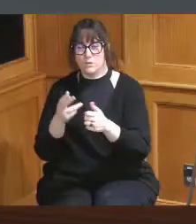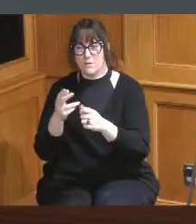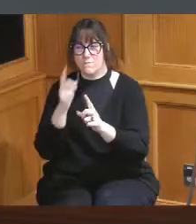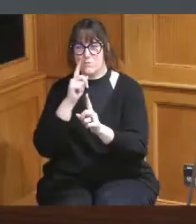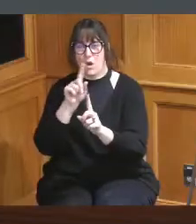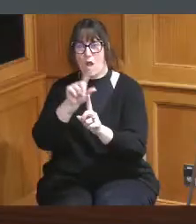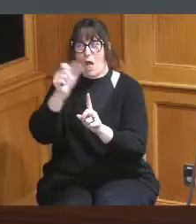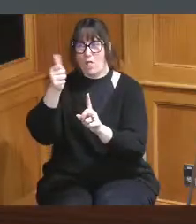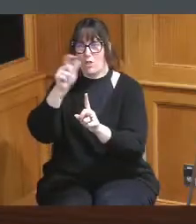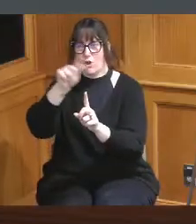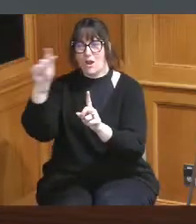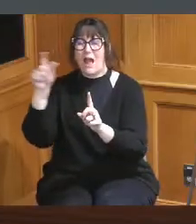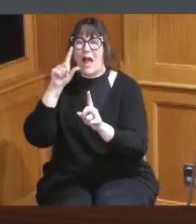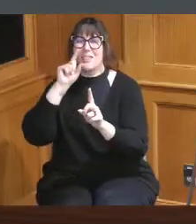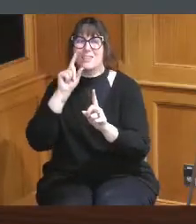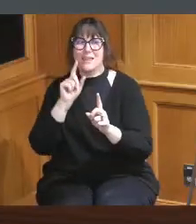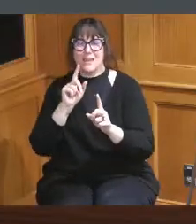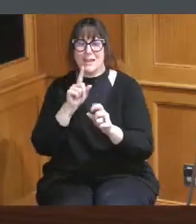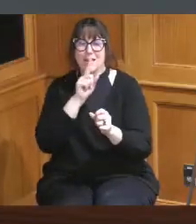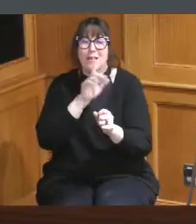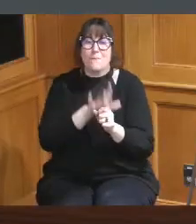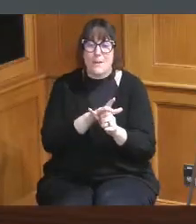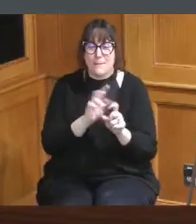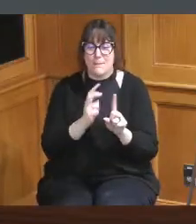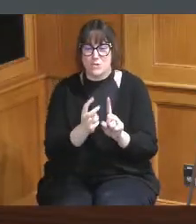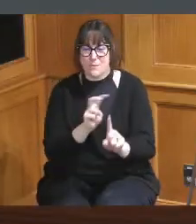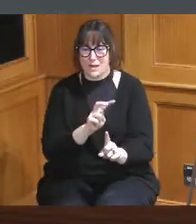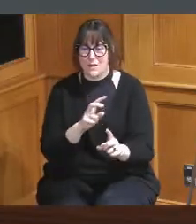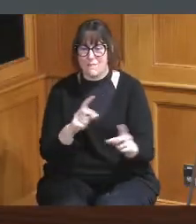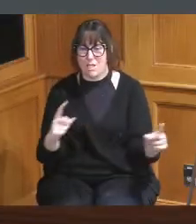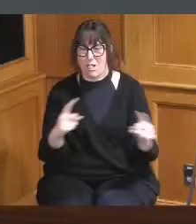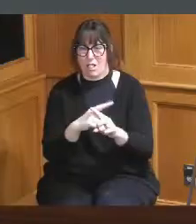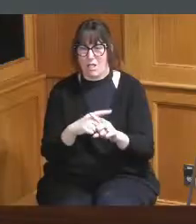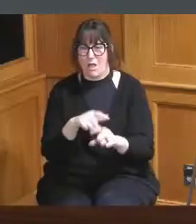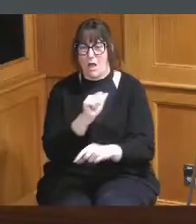a problem with that from a commitment perspective with our ARPA funding that it has to be commit